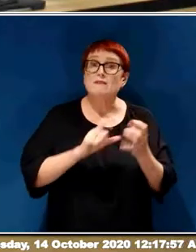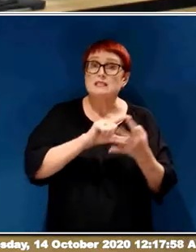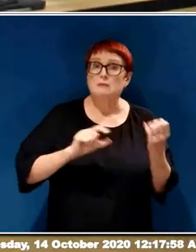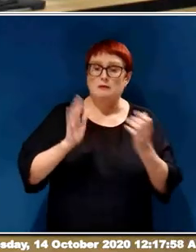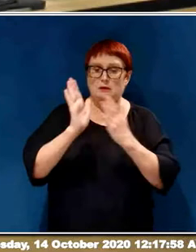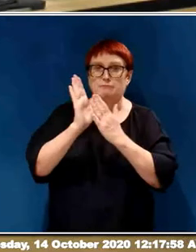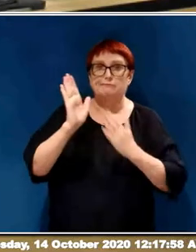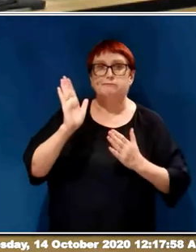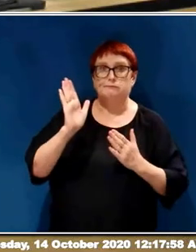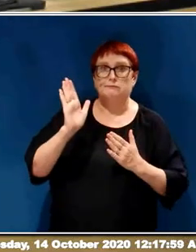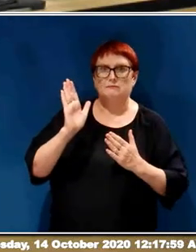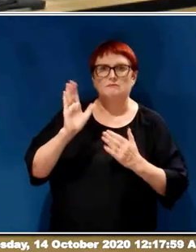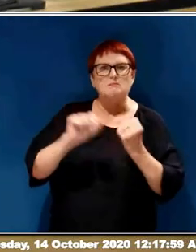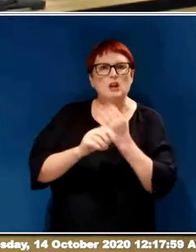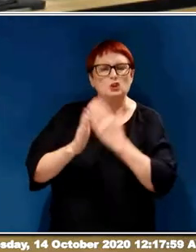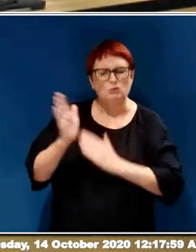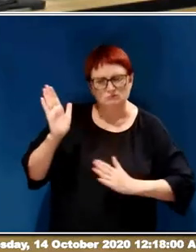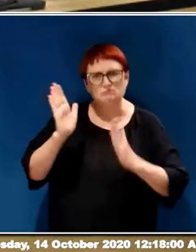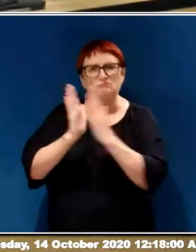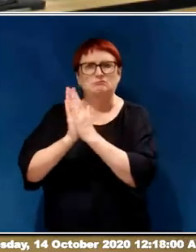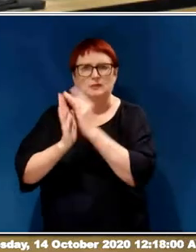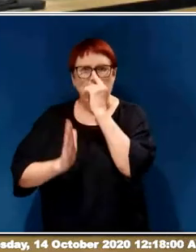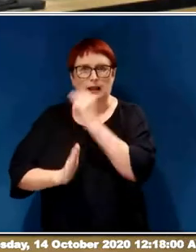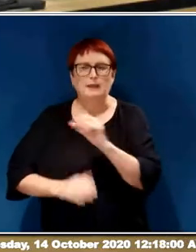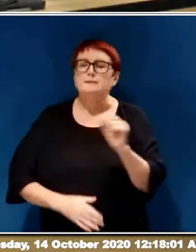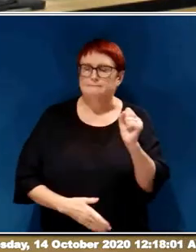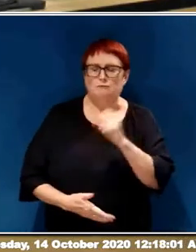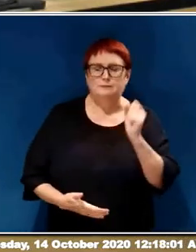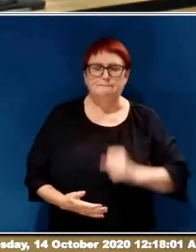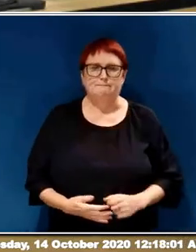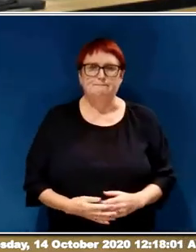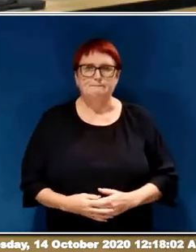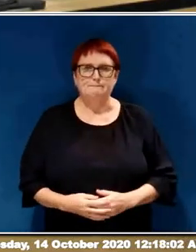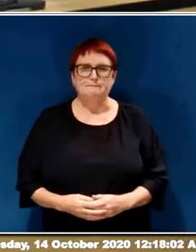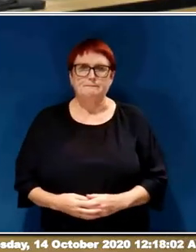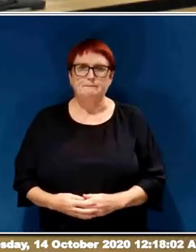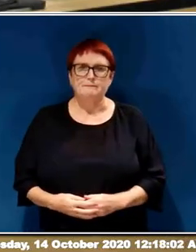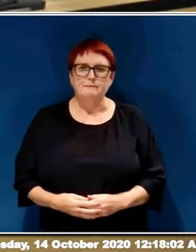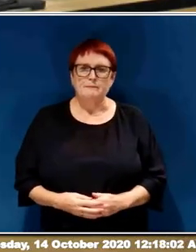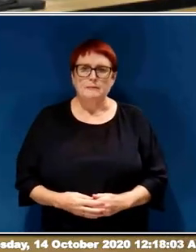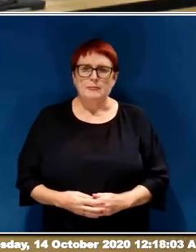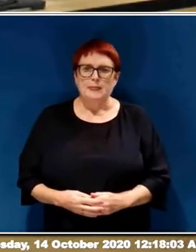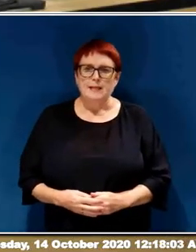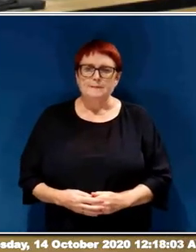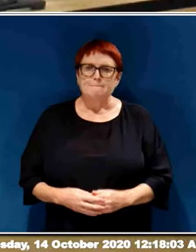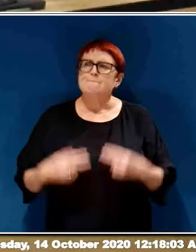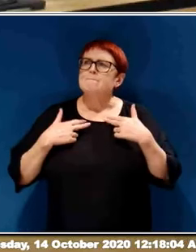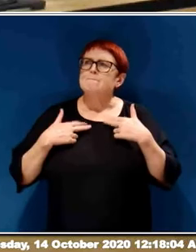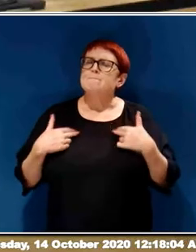So in your experience or your understanding adjustments are often